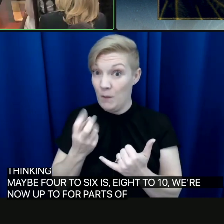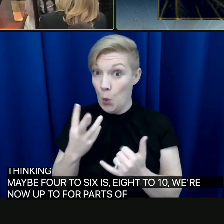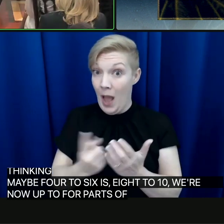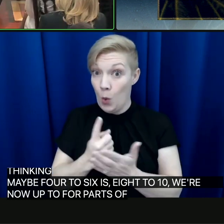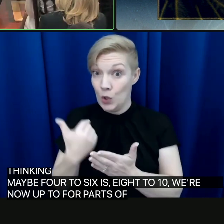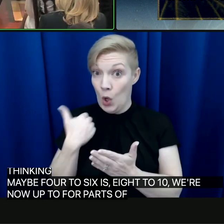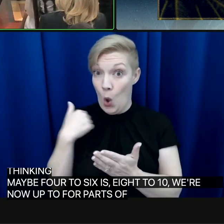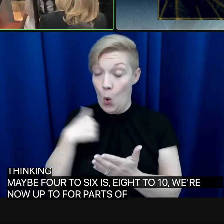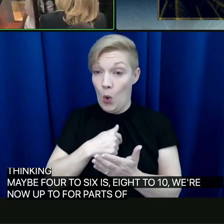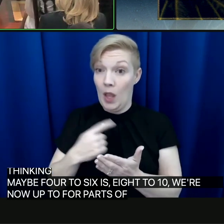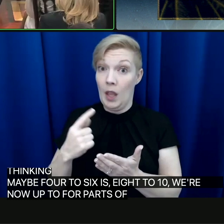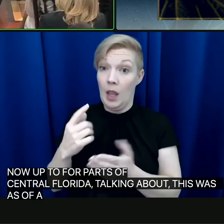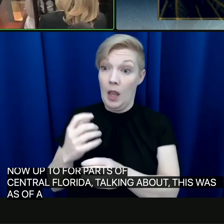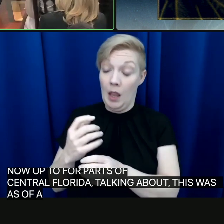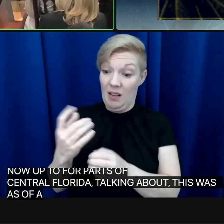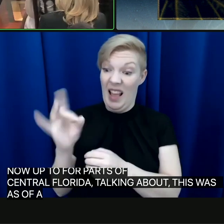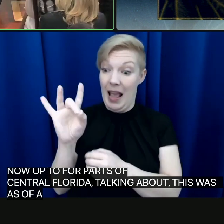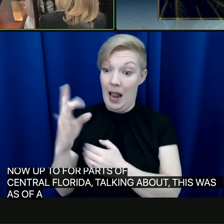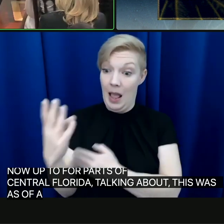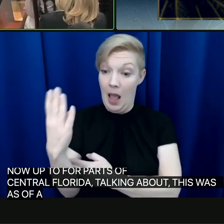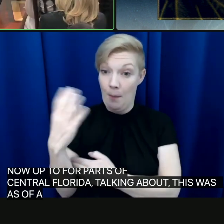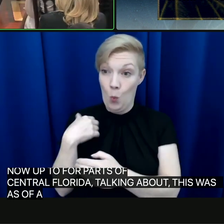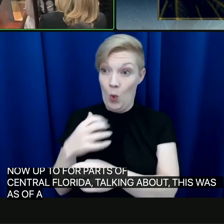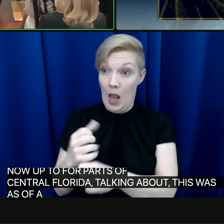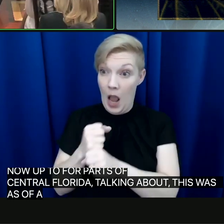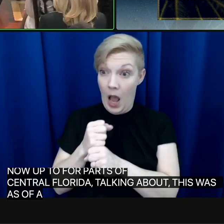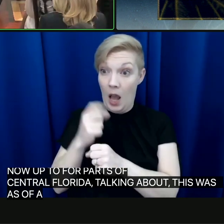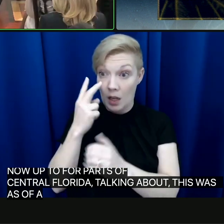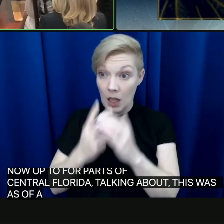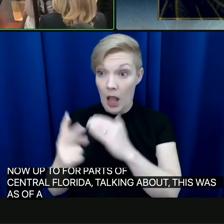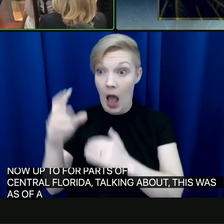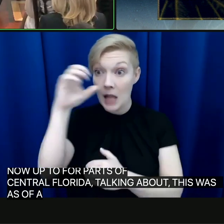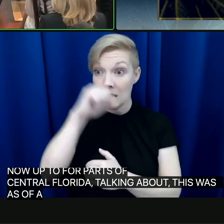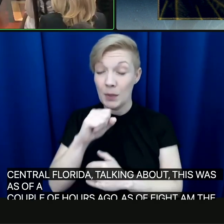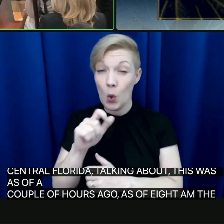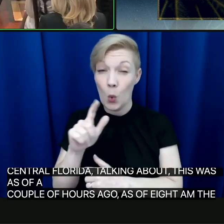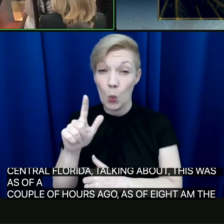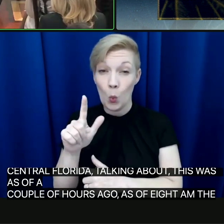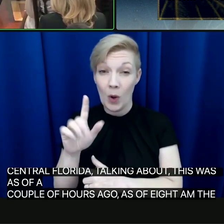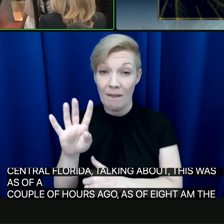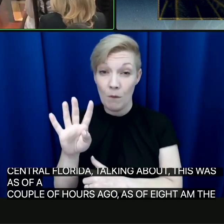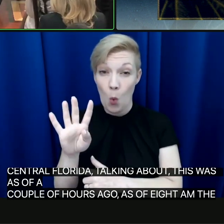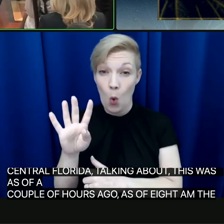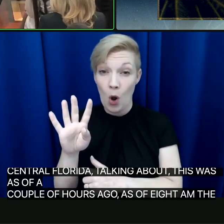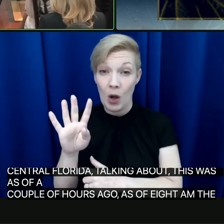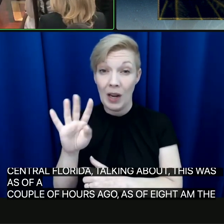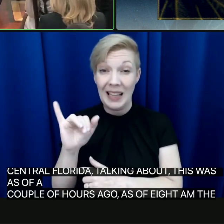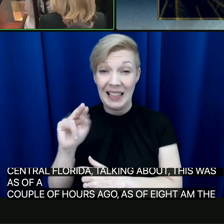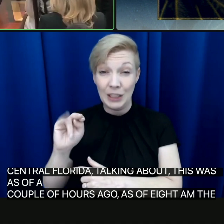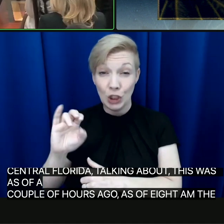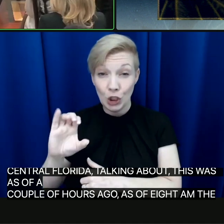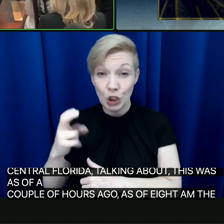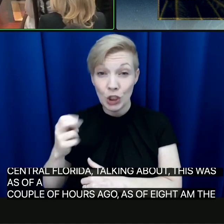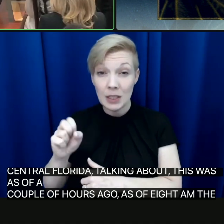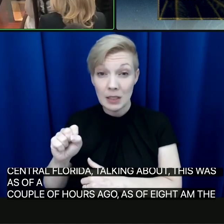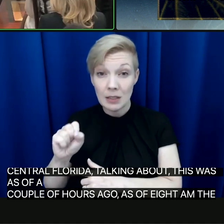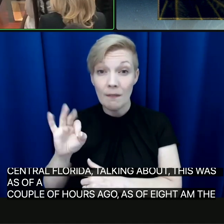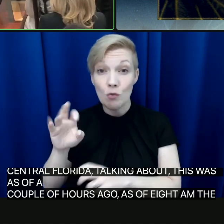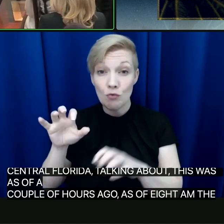as of 8 a.m., 24 inches of rain possible. Wow. And what we're seeing is